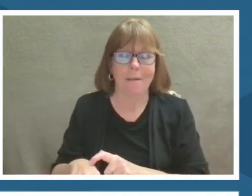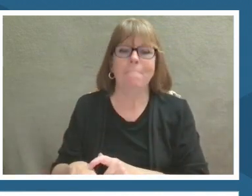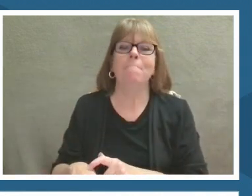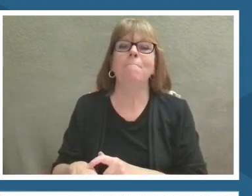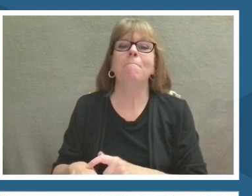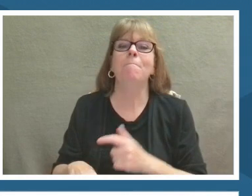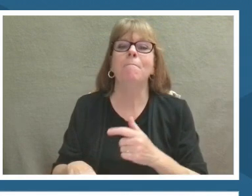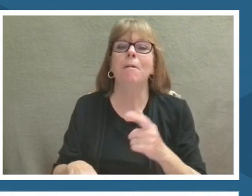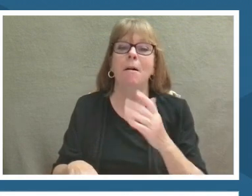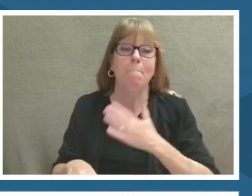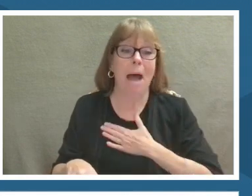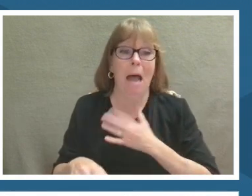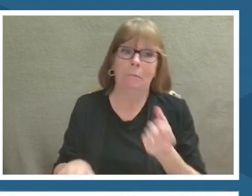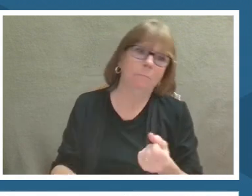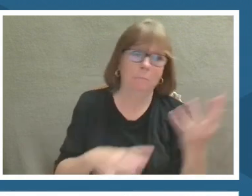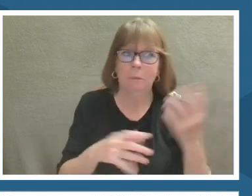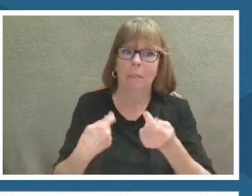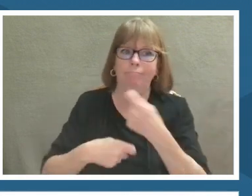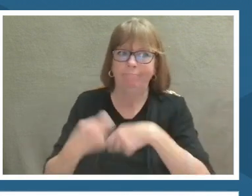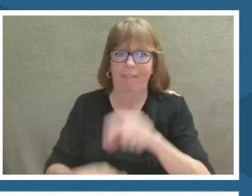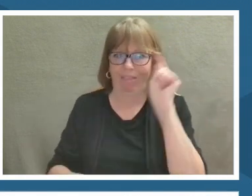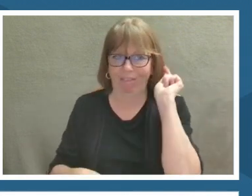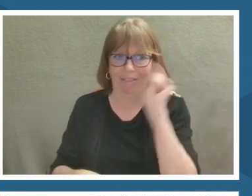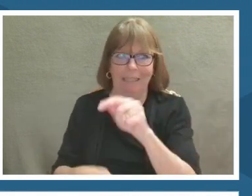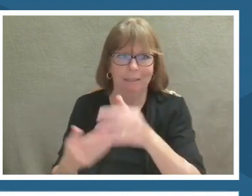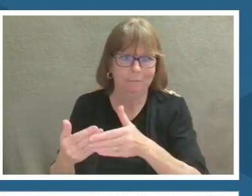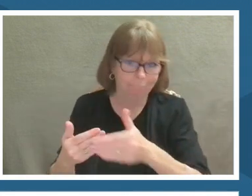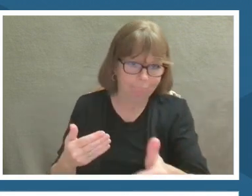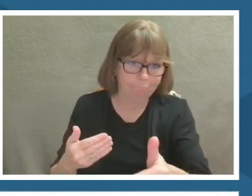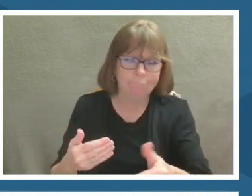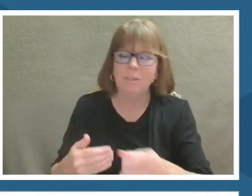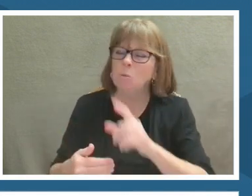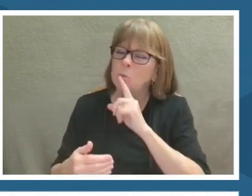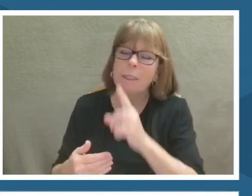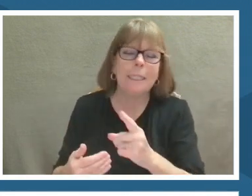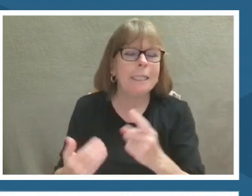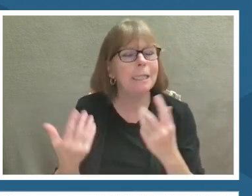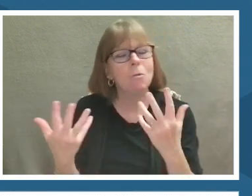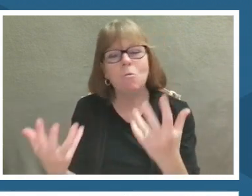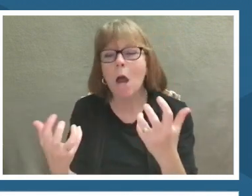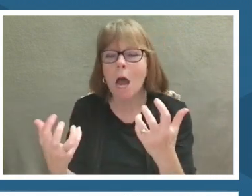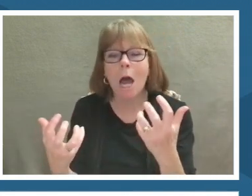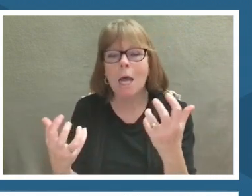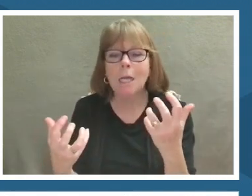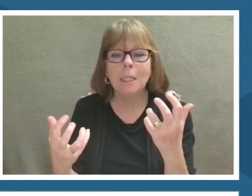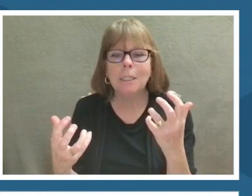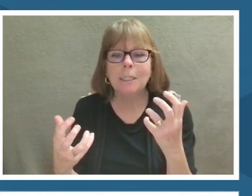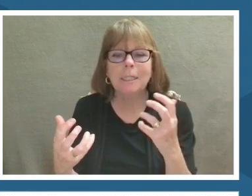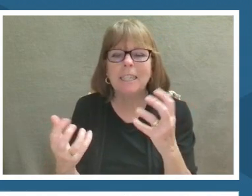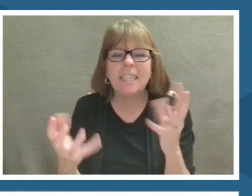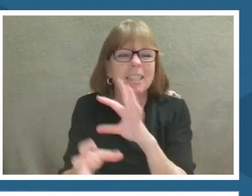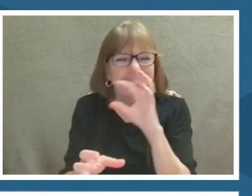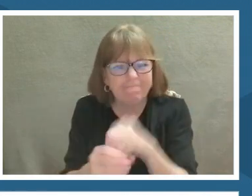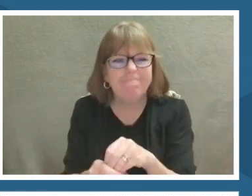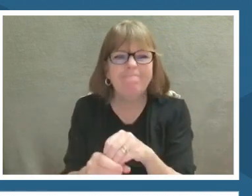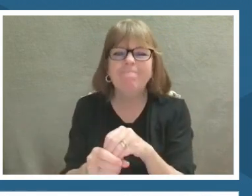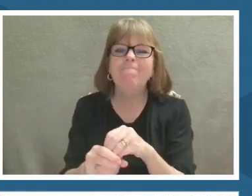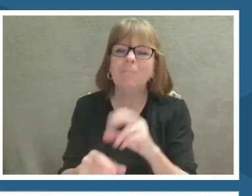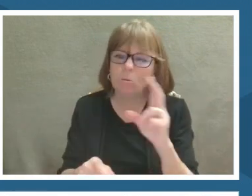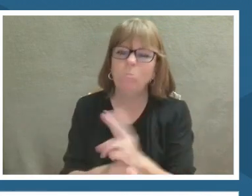i really um embrace it and want to capture and and